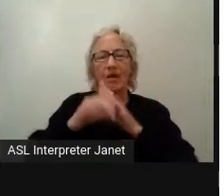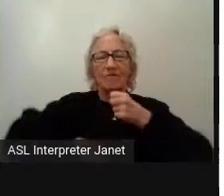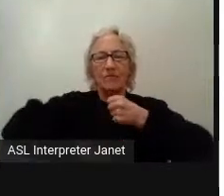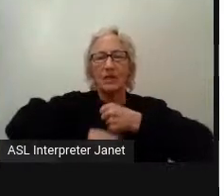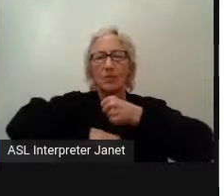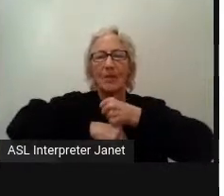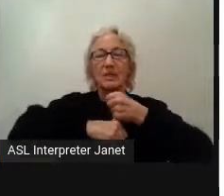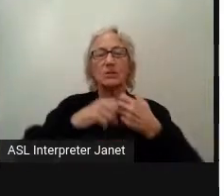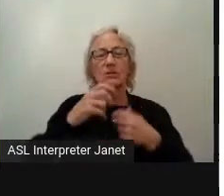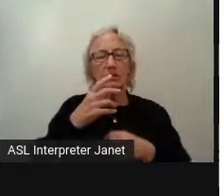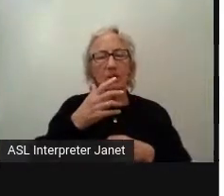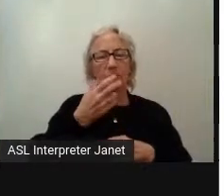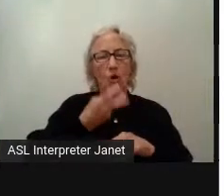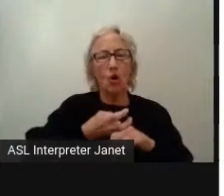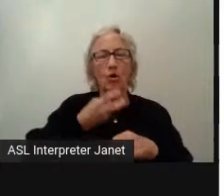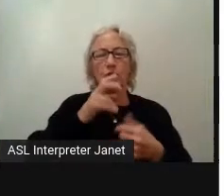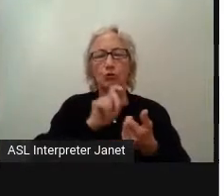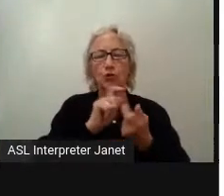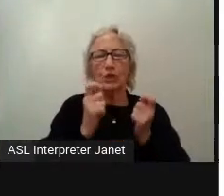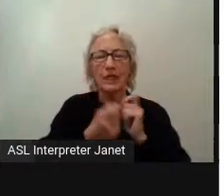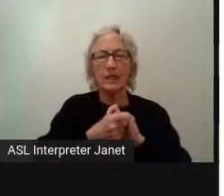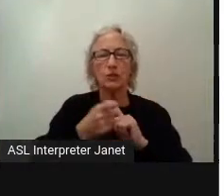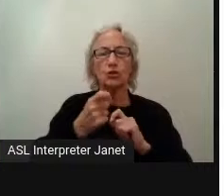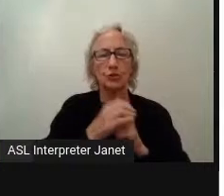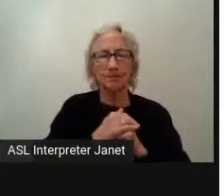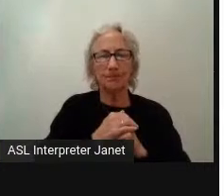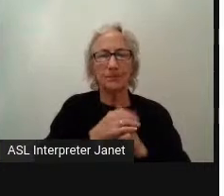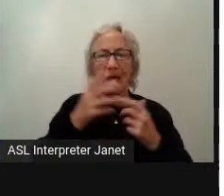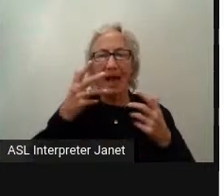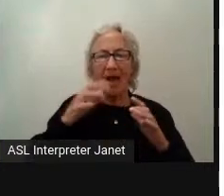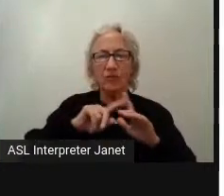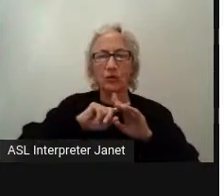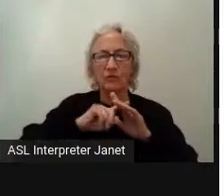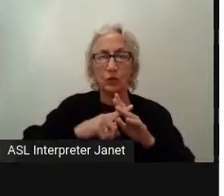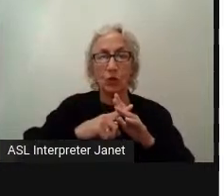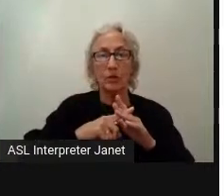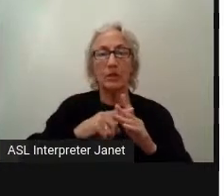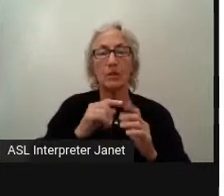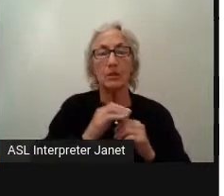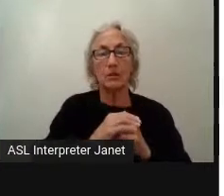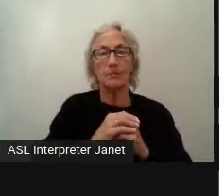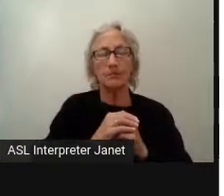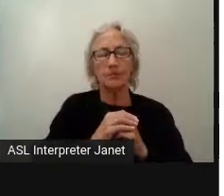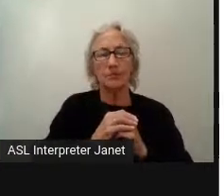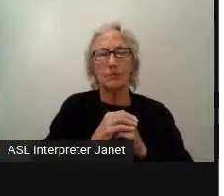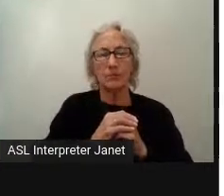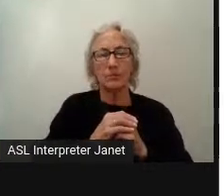So what have we learned? We have to start from the beginning and choose wisely. The fundamentals are hard to change